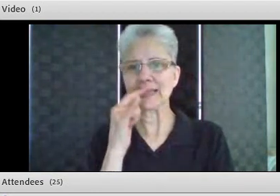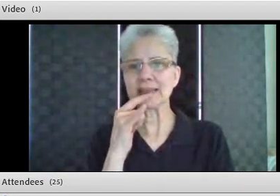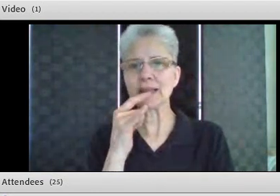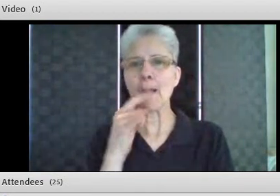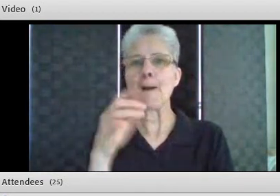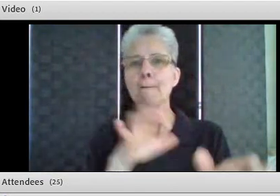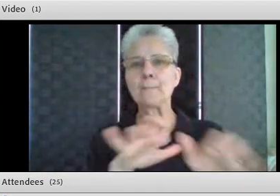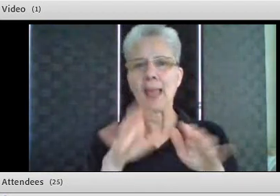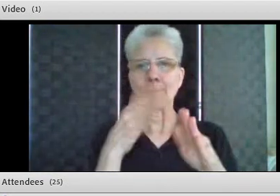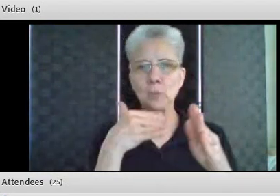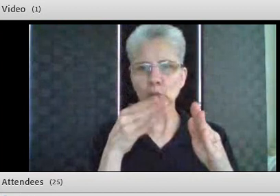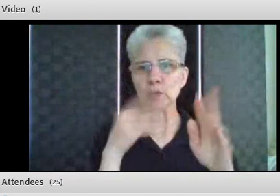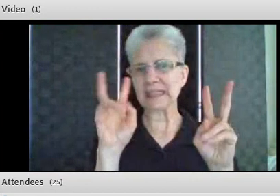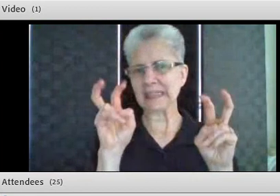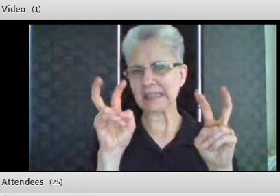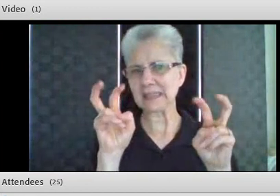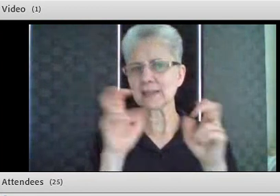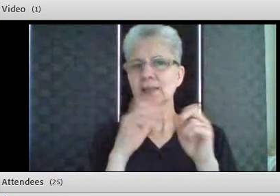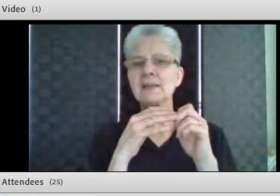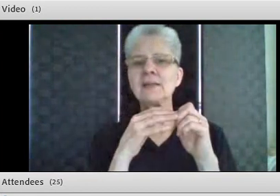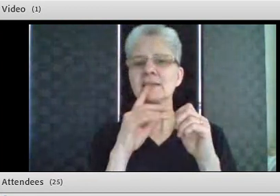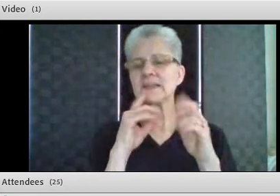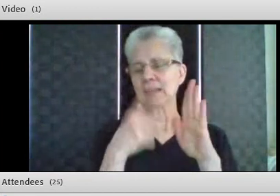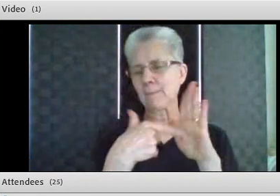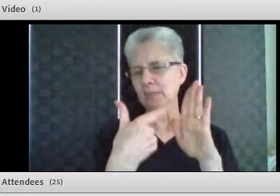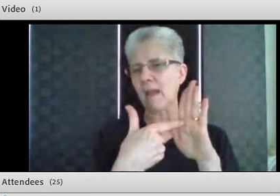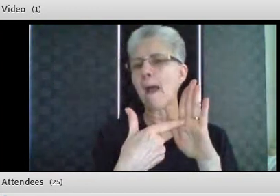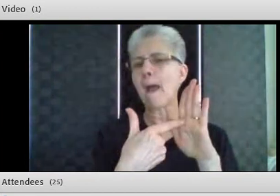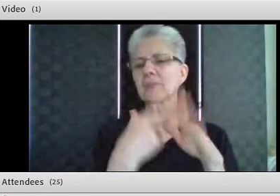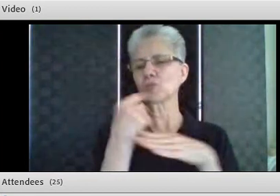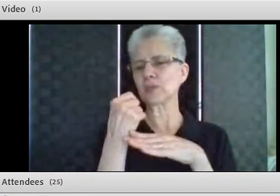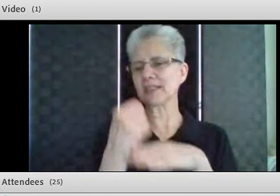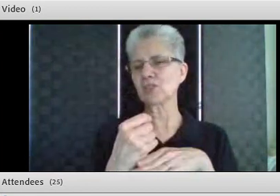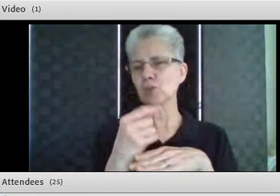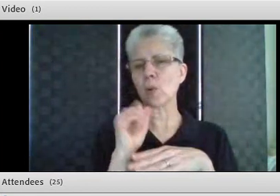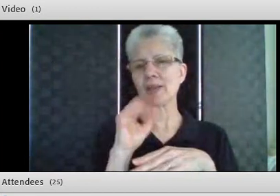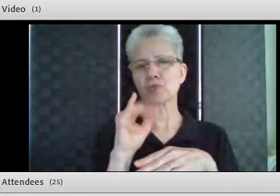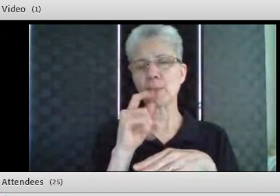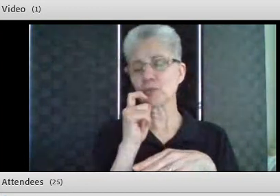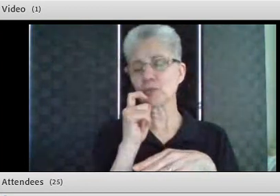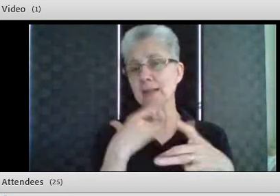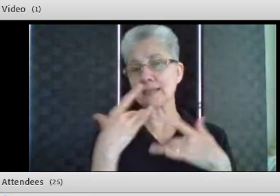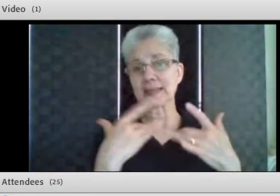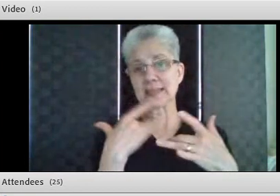This is a really fun way to get kids, you know, playing music.